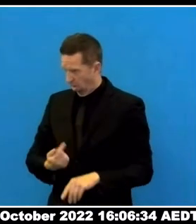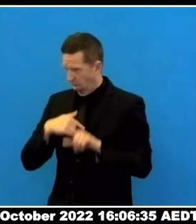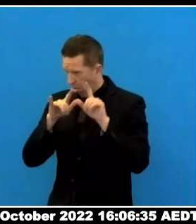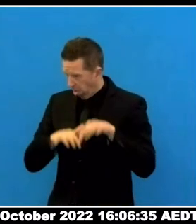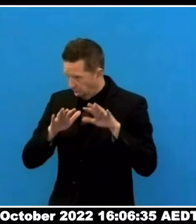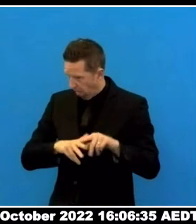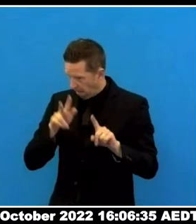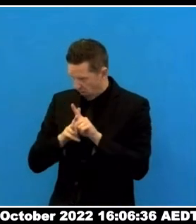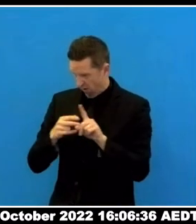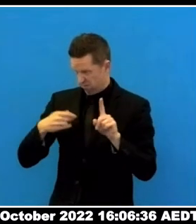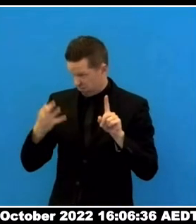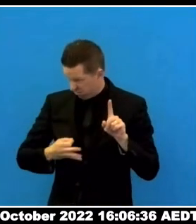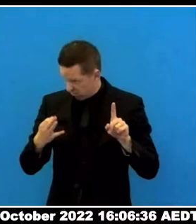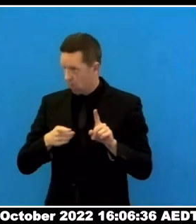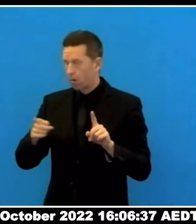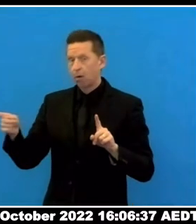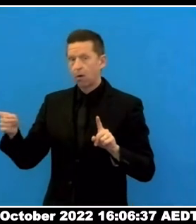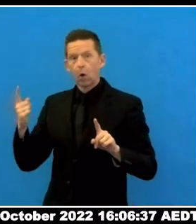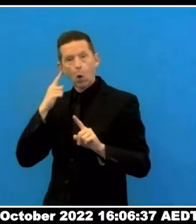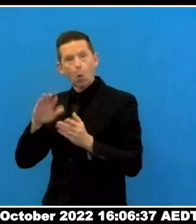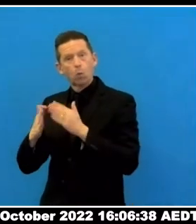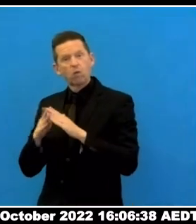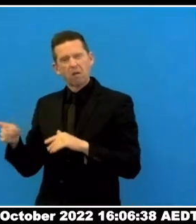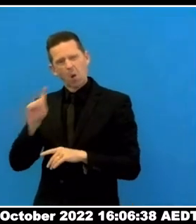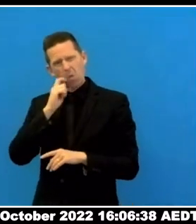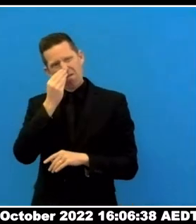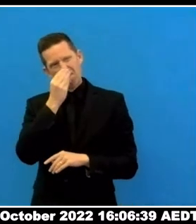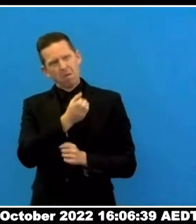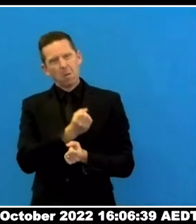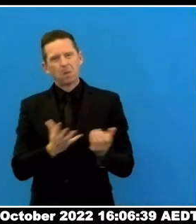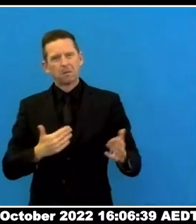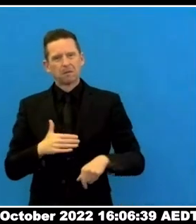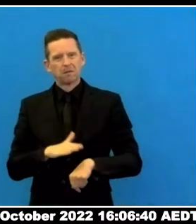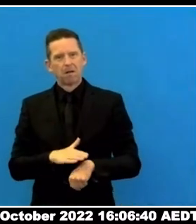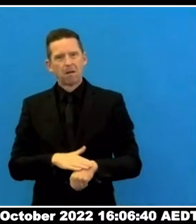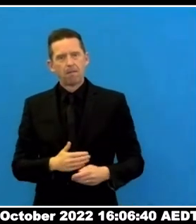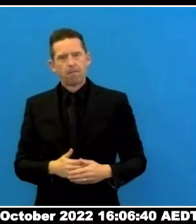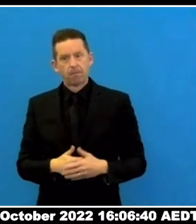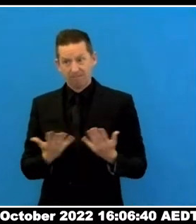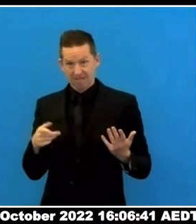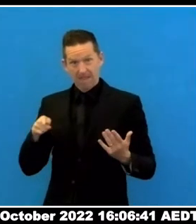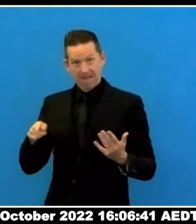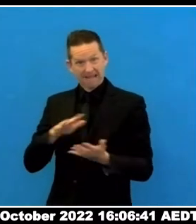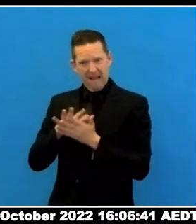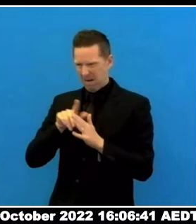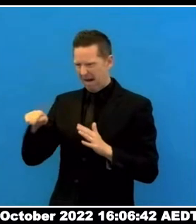and this is how long we have been through, and you got this is, like, how we are going around the circle,